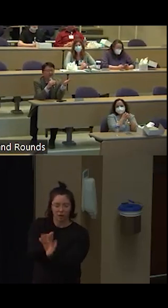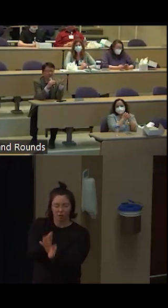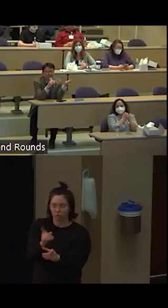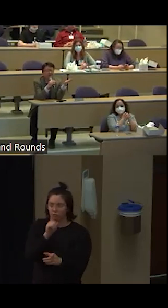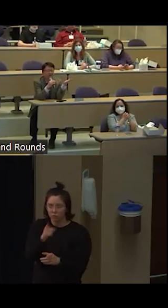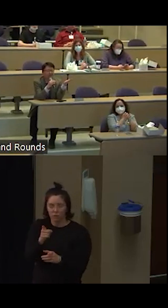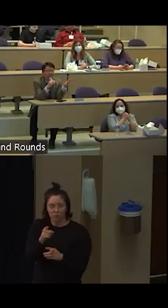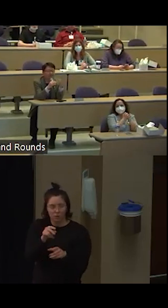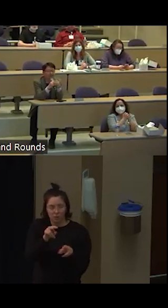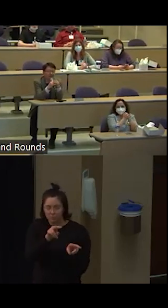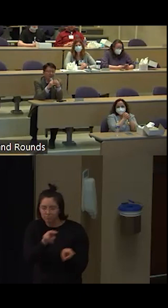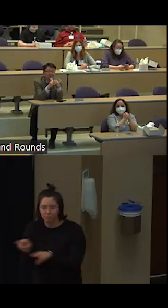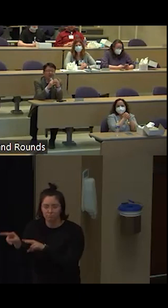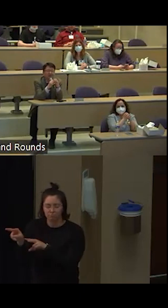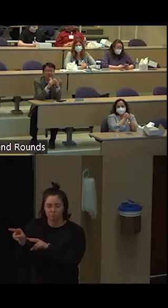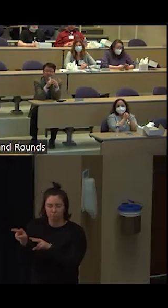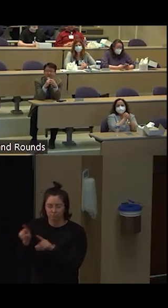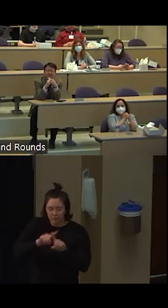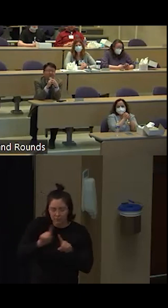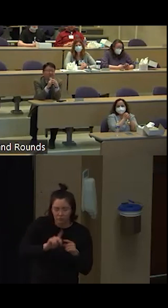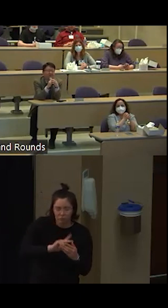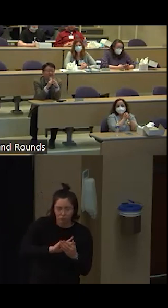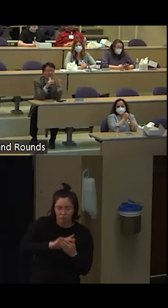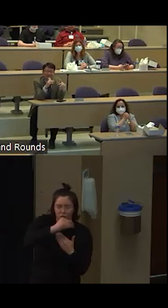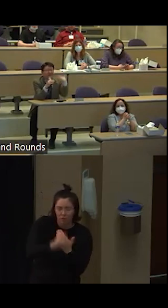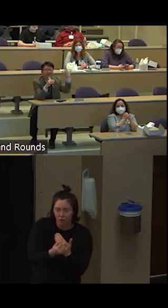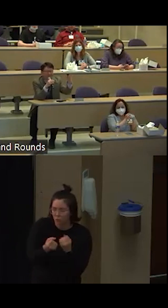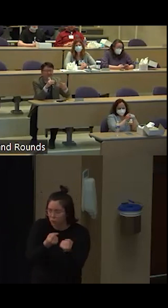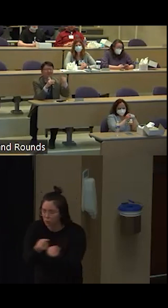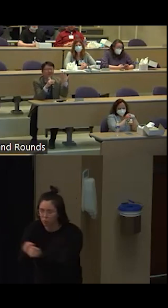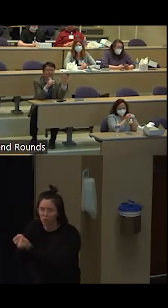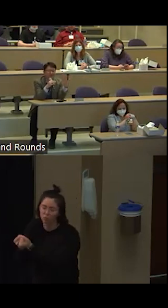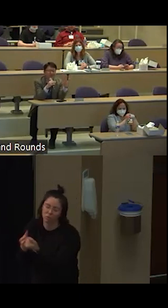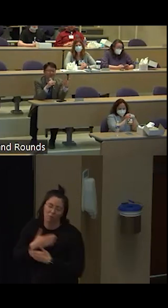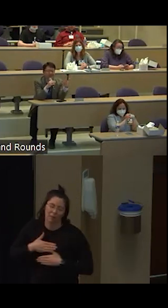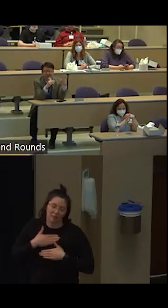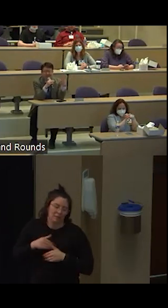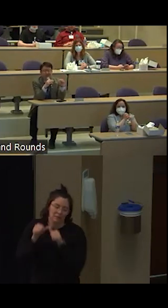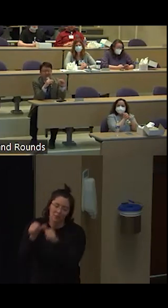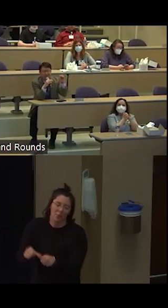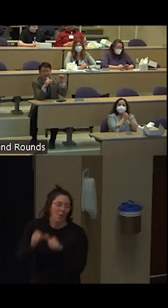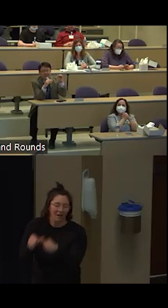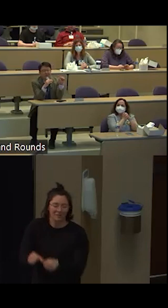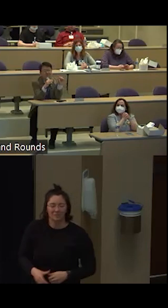for this type of projects to support so please keep brainstorming and find a way to continue